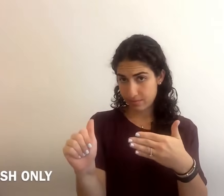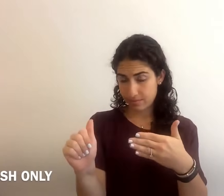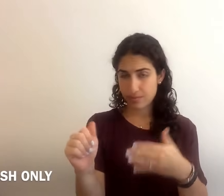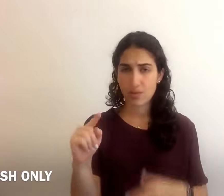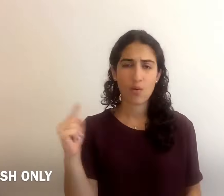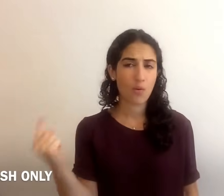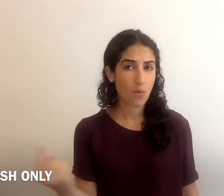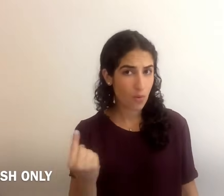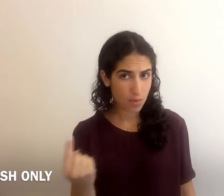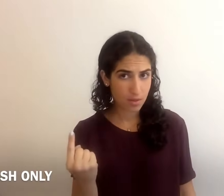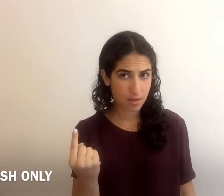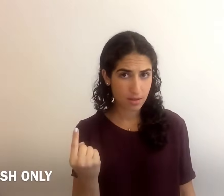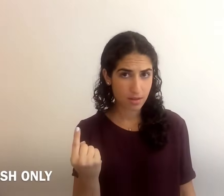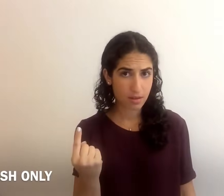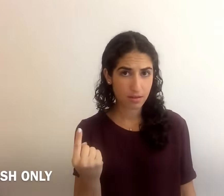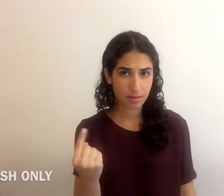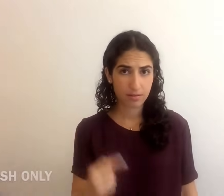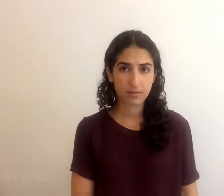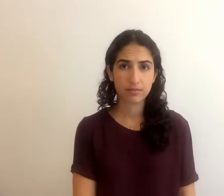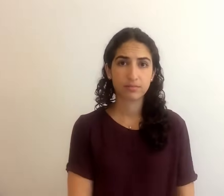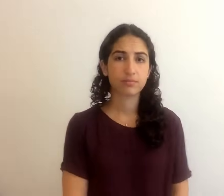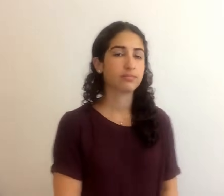cash only